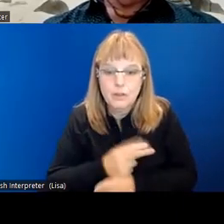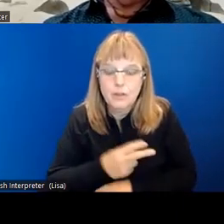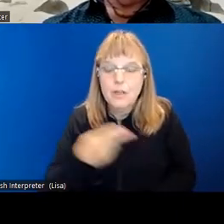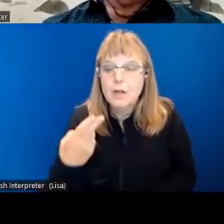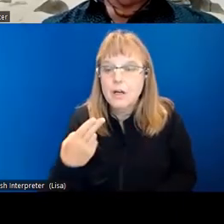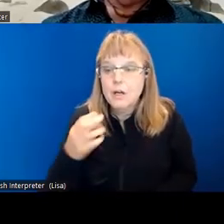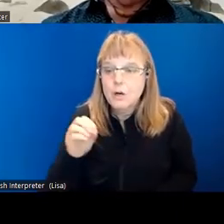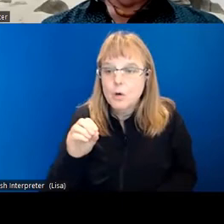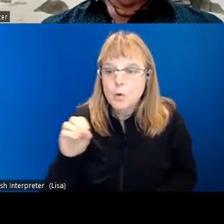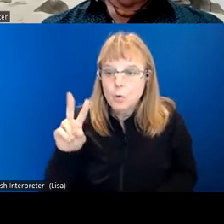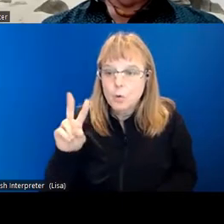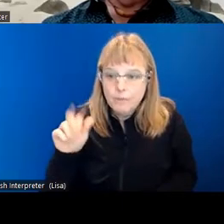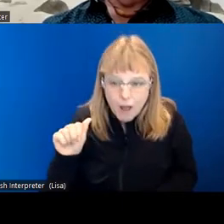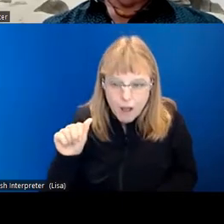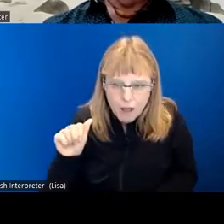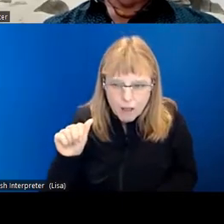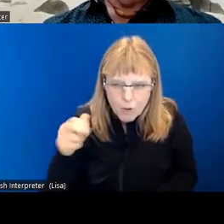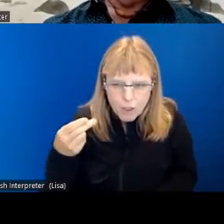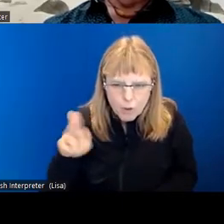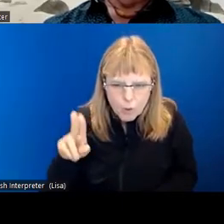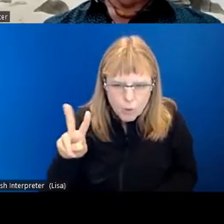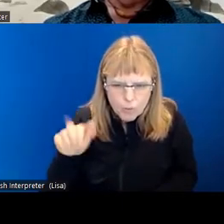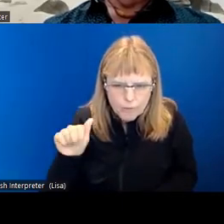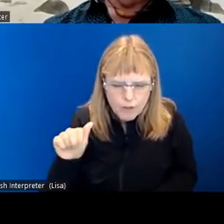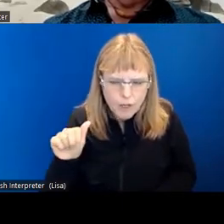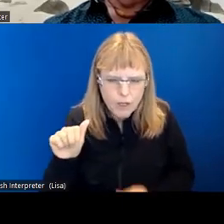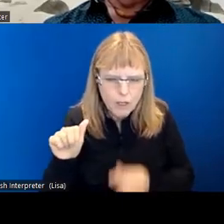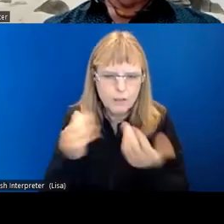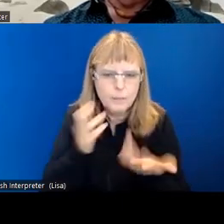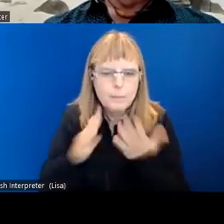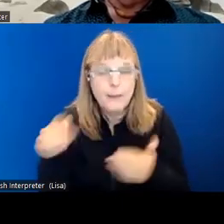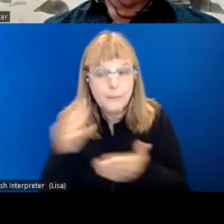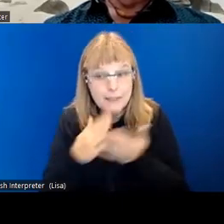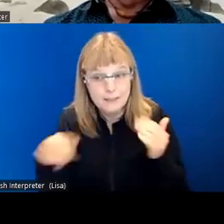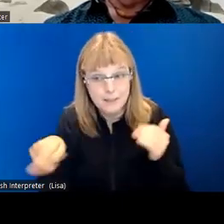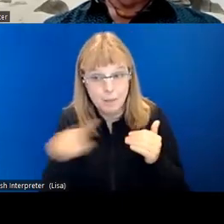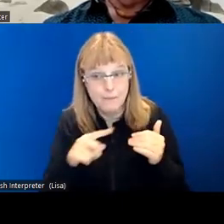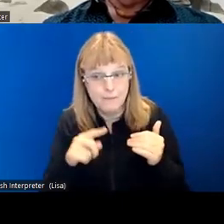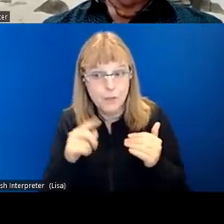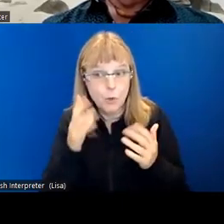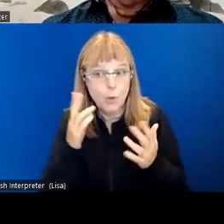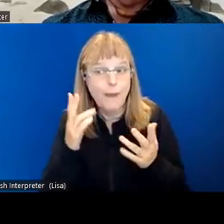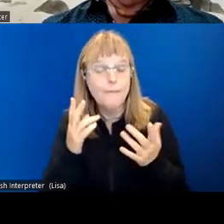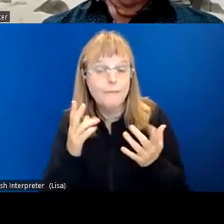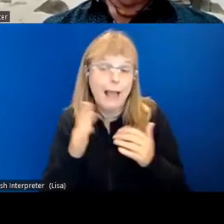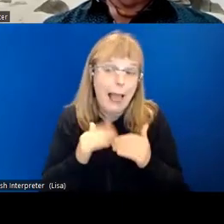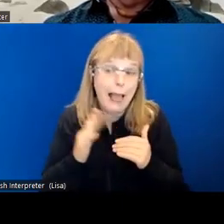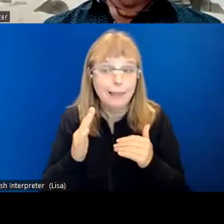which I think all of you have probably at least dipped your toes into at this point. And, yes, that's to share